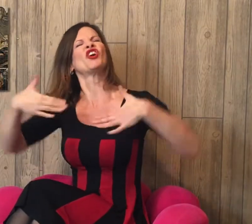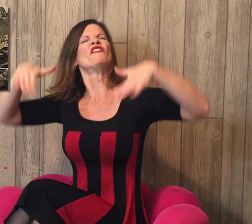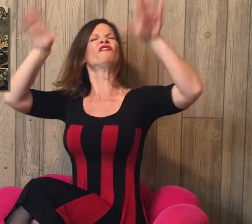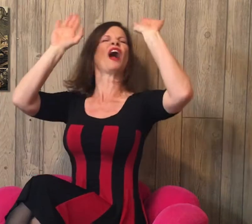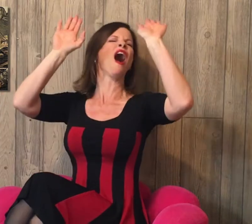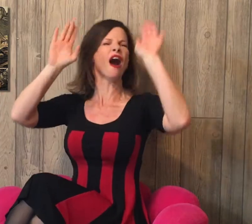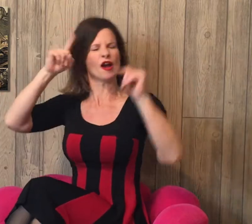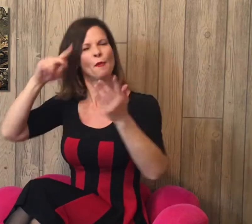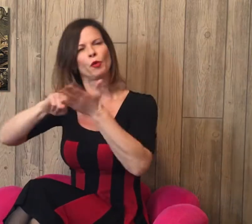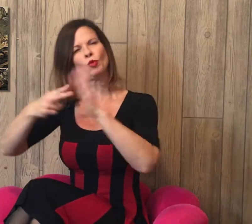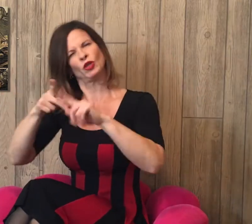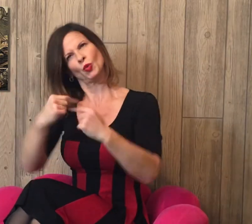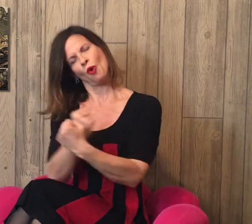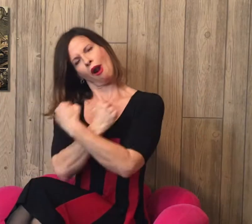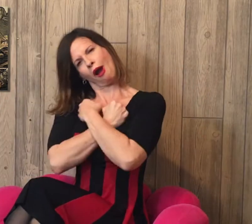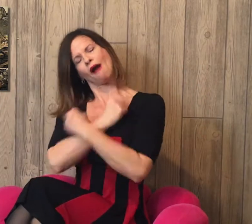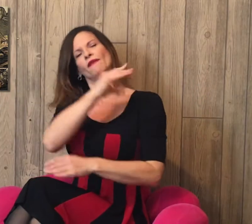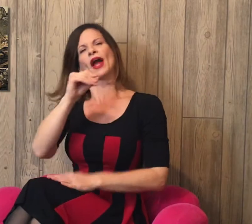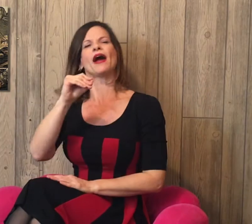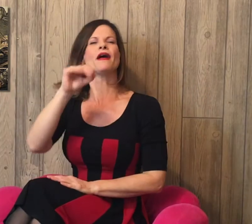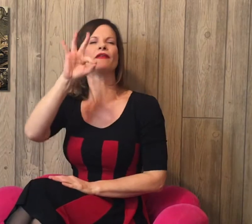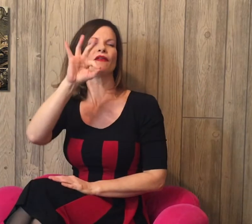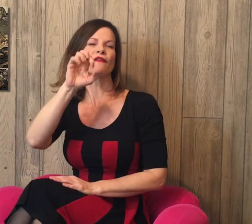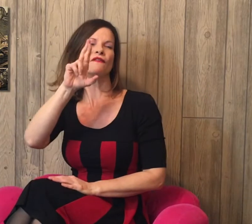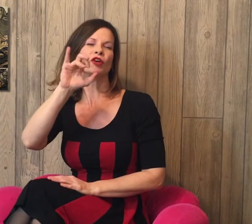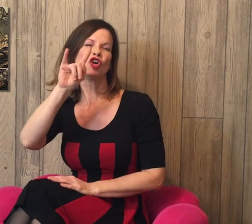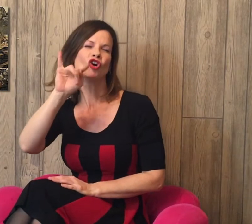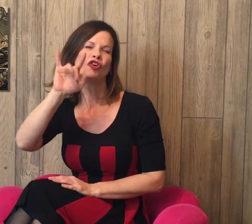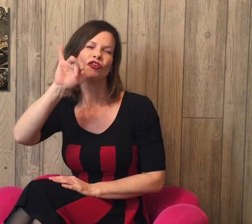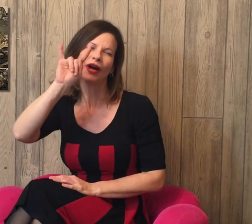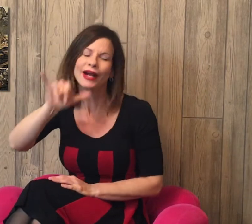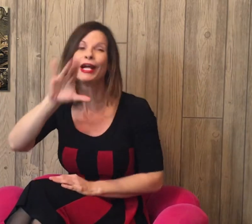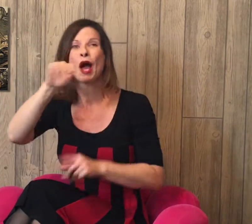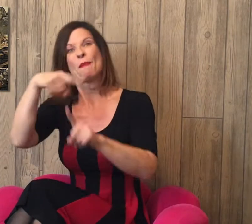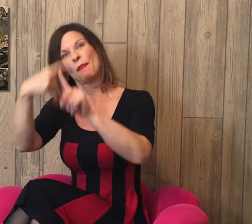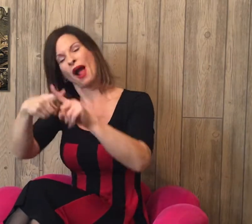The sacrifices were to ensure love, fertility, and overall health.